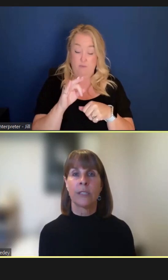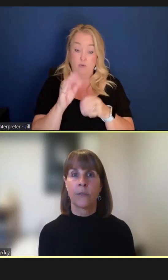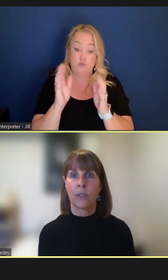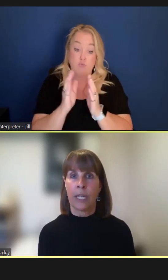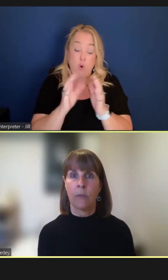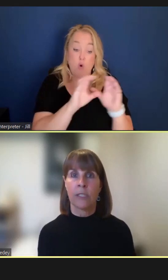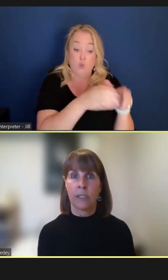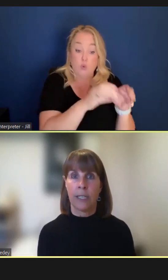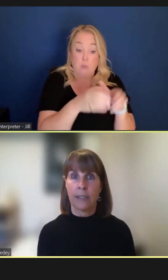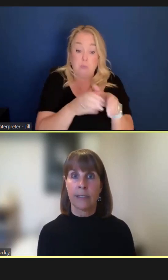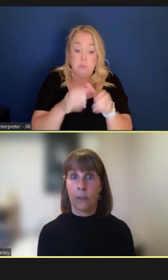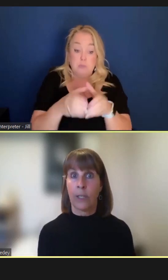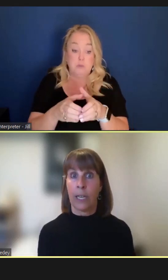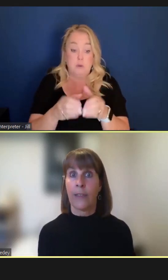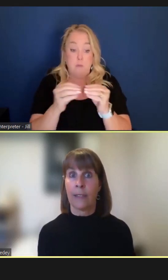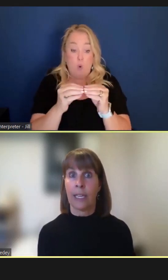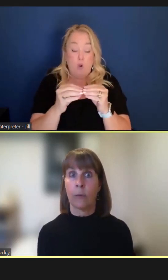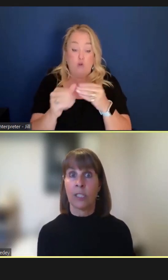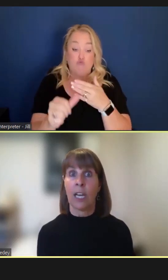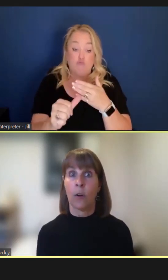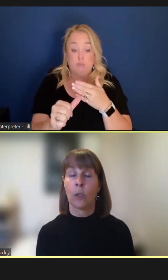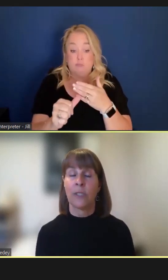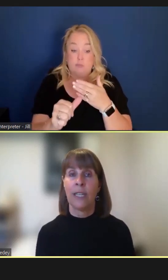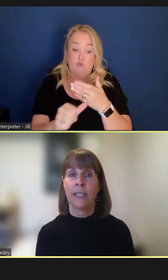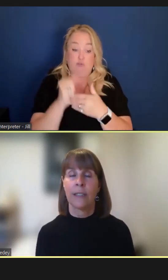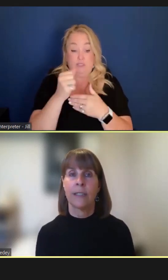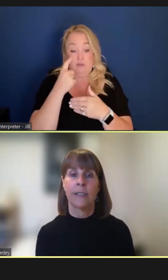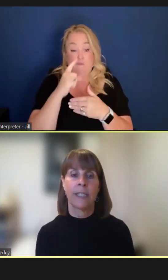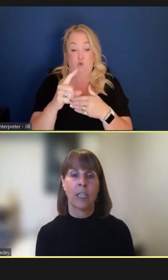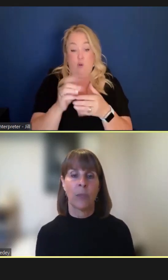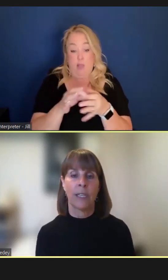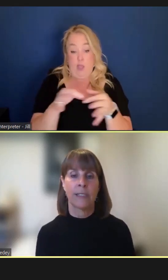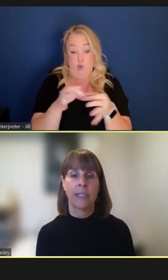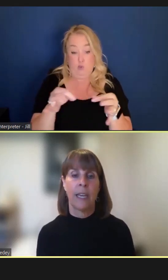for language delays if we have that language outcome data in the database